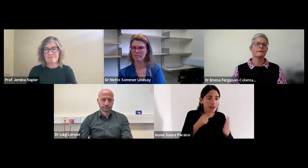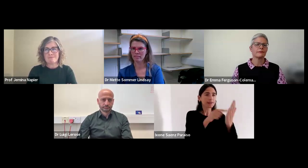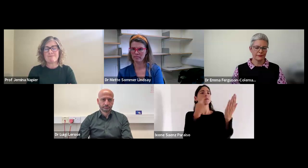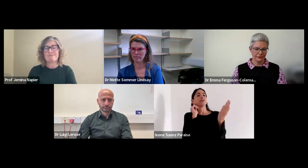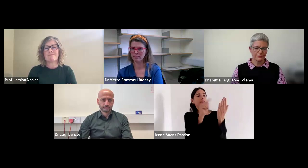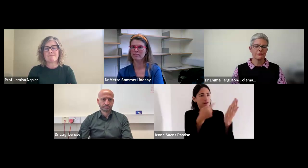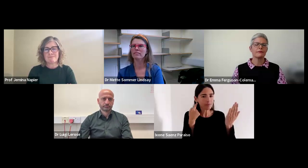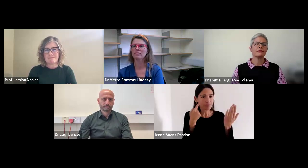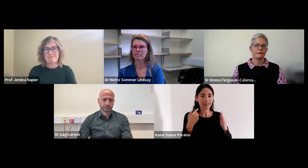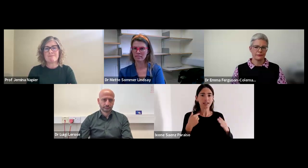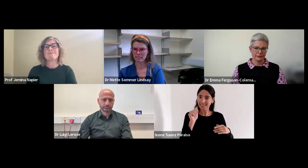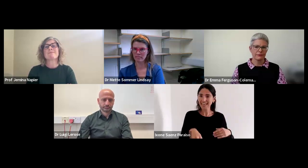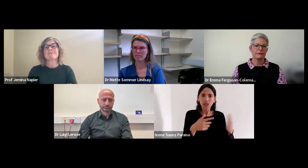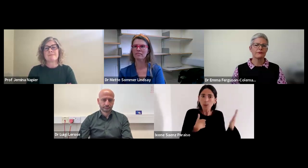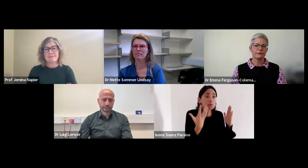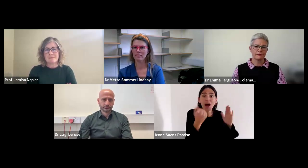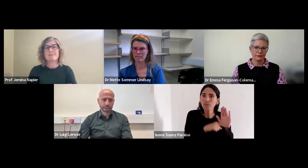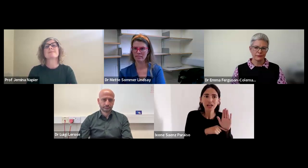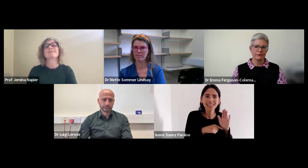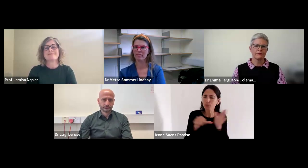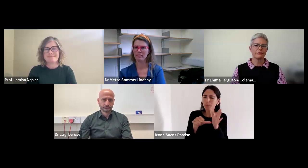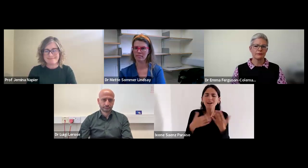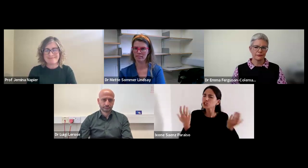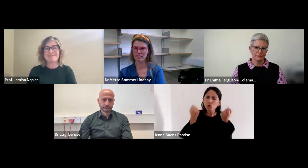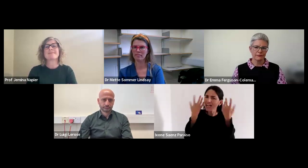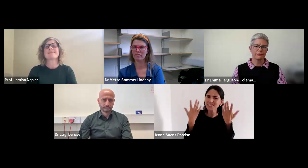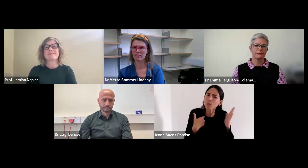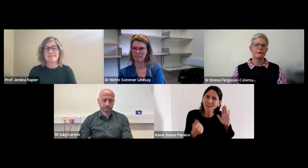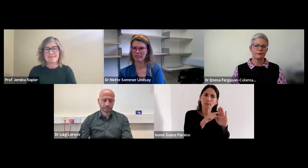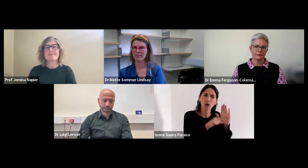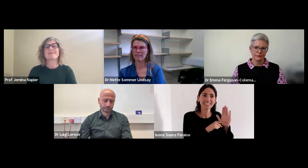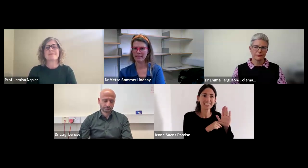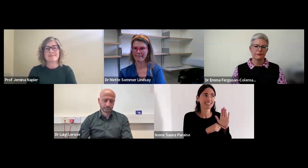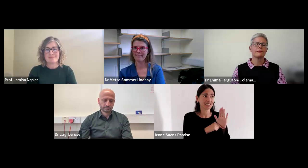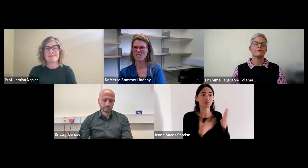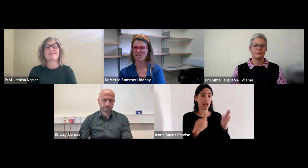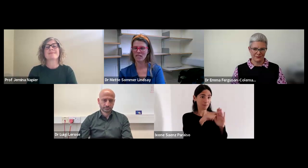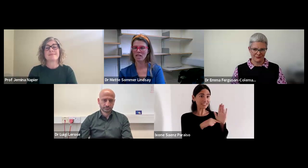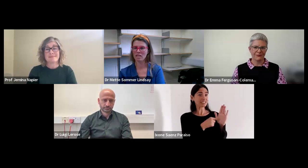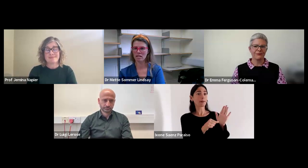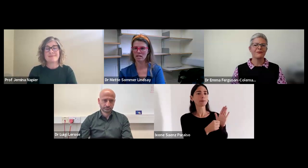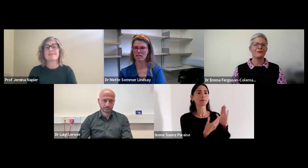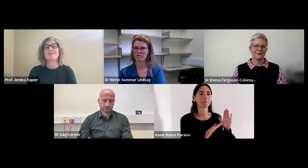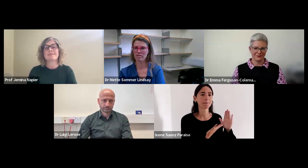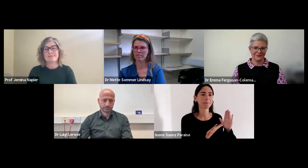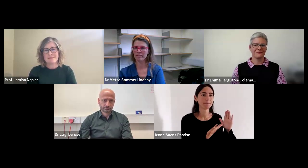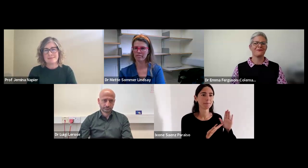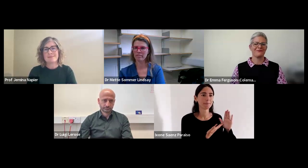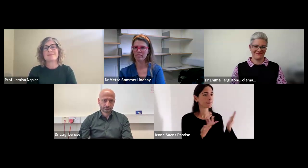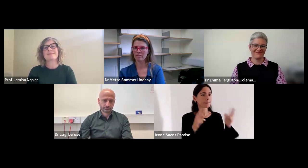it feels like a bounced email often. Because that's the reference - "we have a policy". Okay